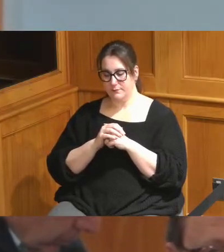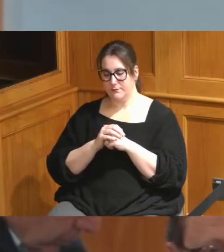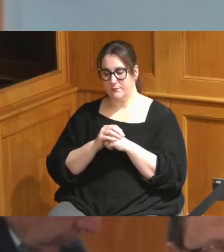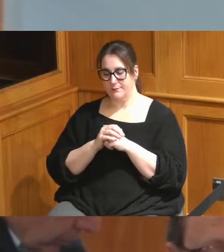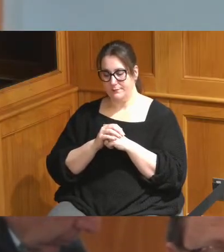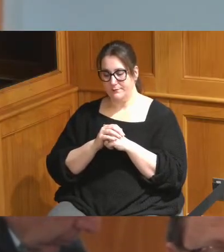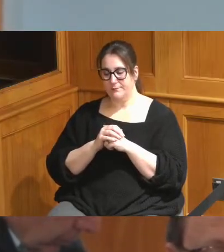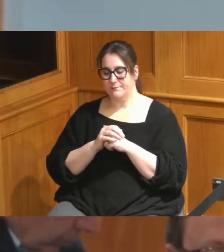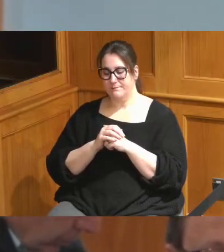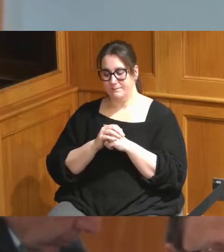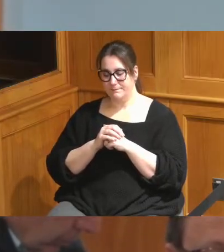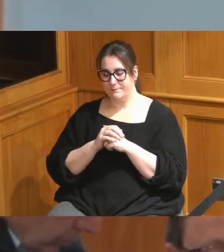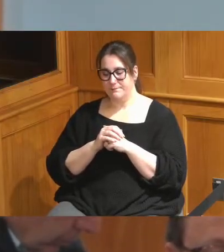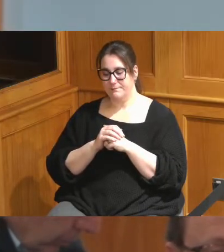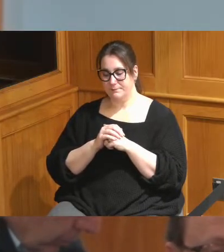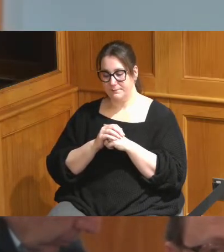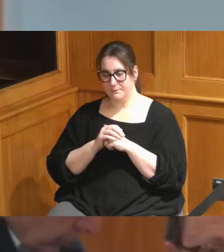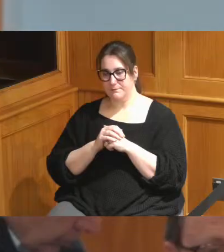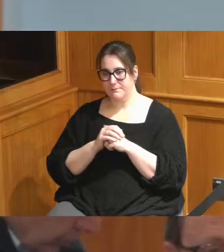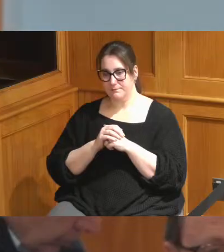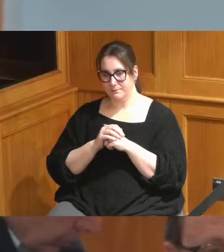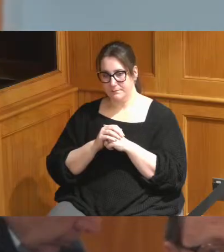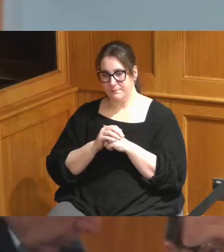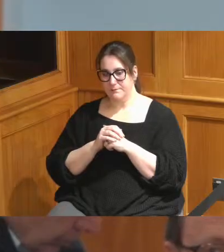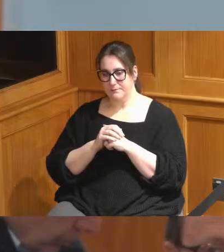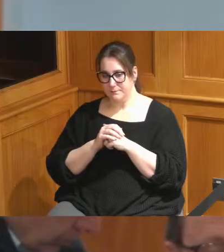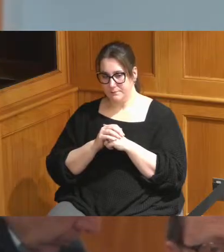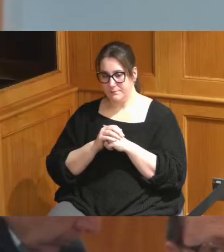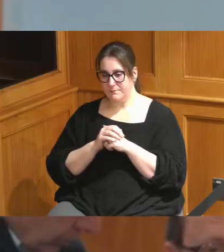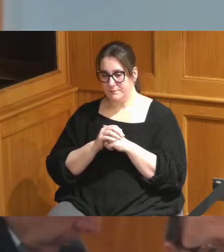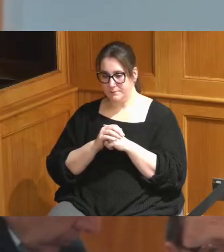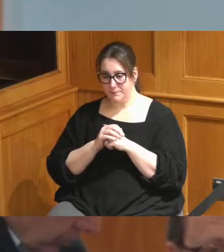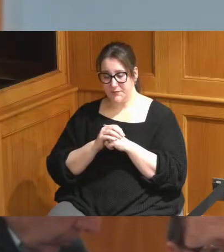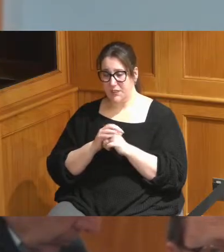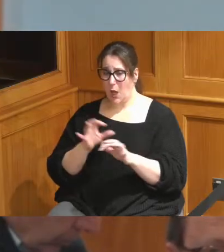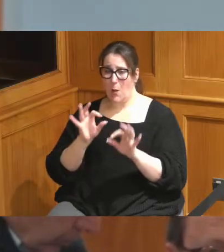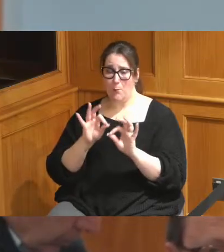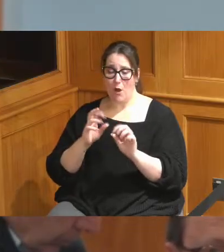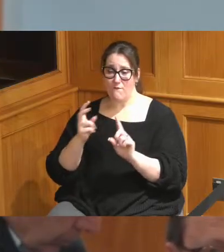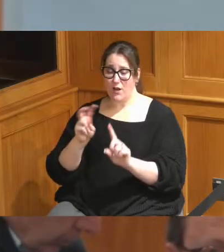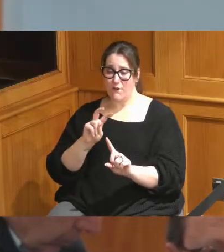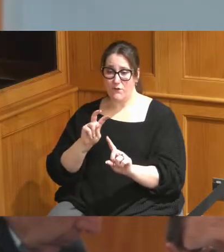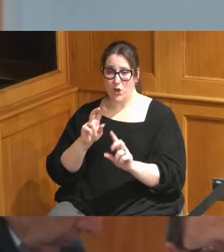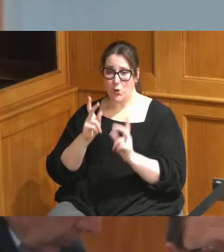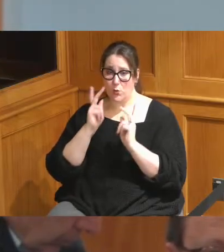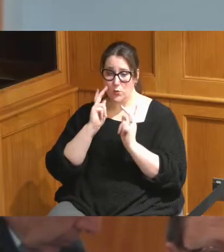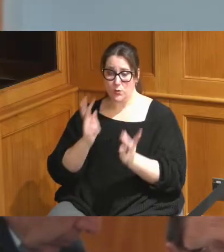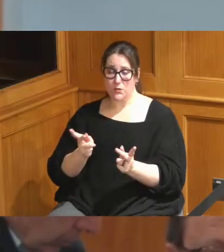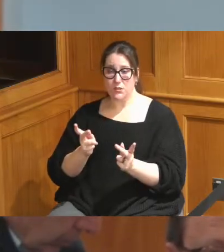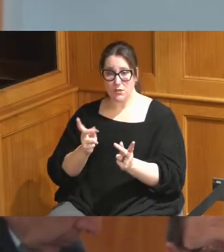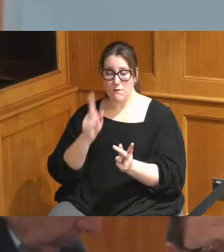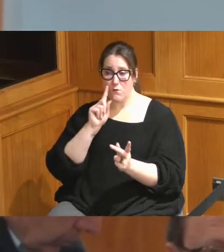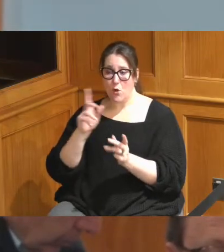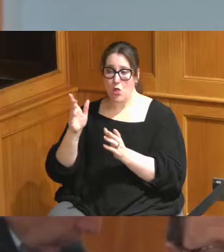and and the river. it would have excellent views both of the river and towards downtown. And again